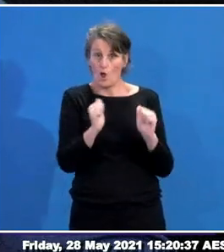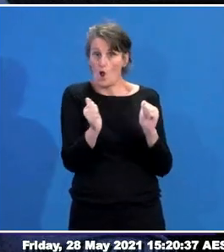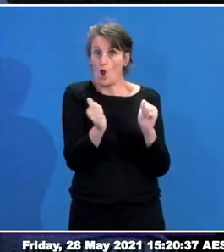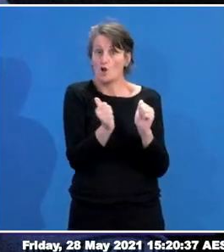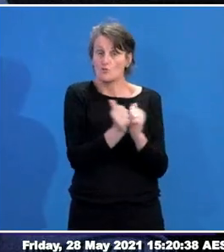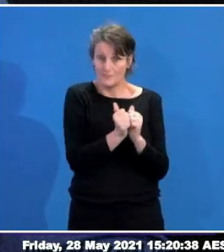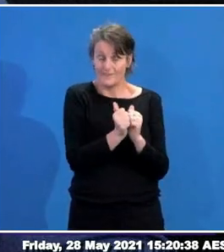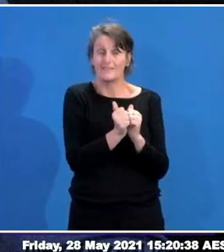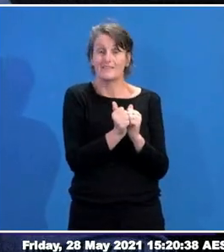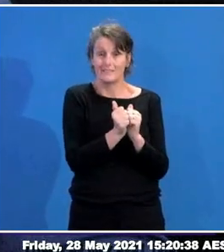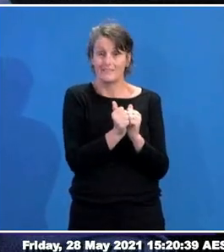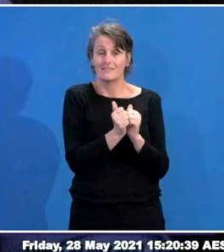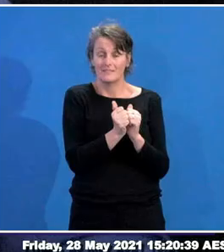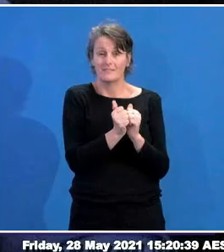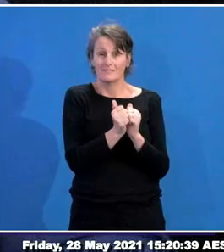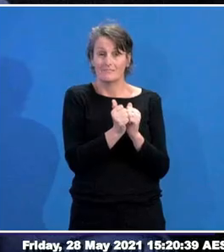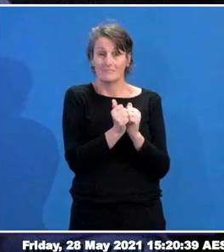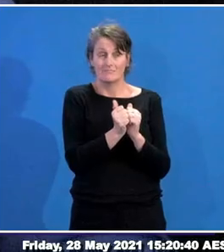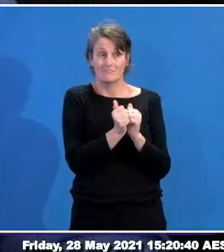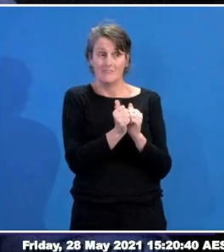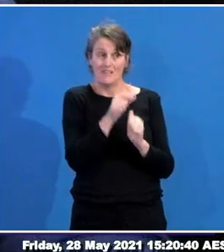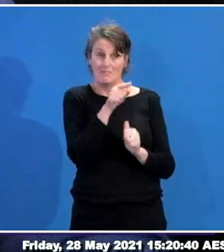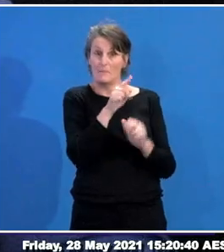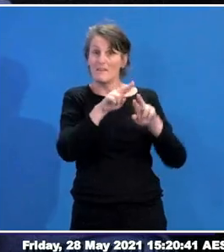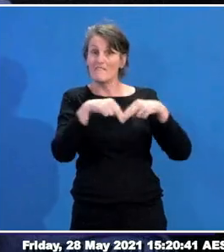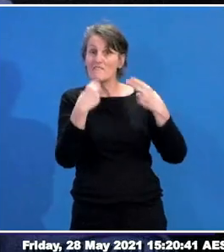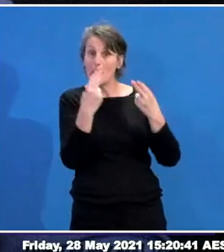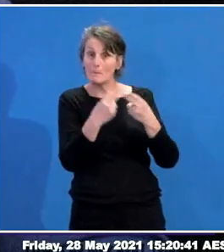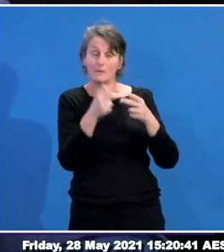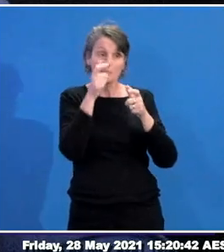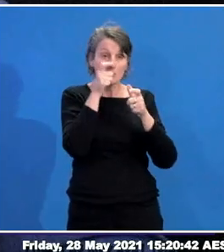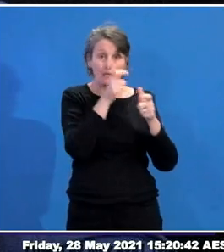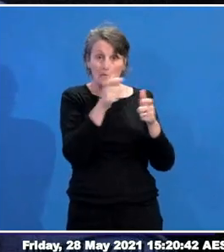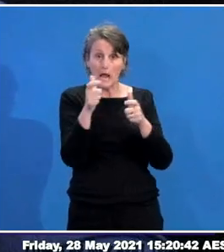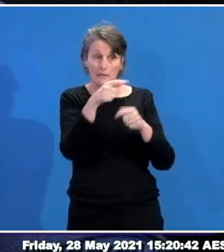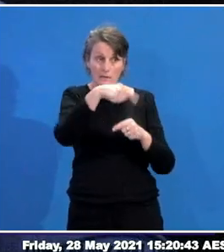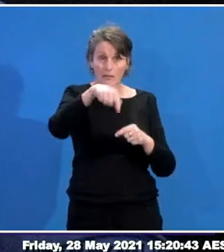who are entitled to make decisions on behalf of their family members where